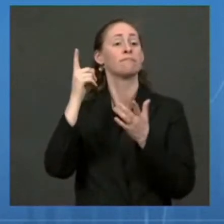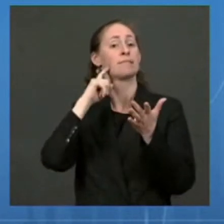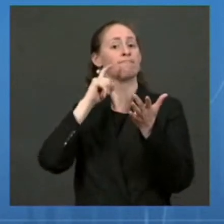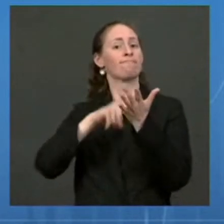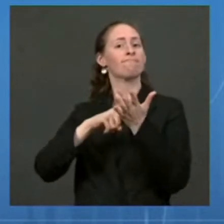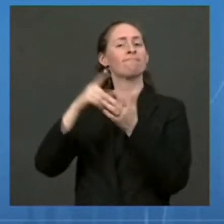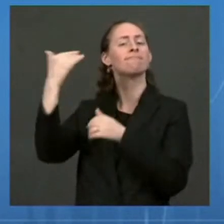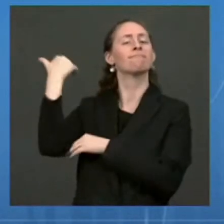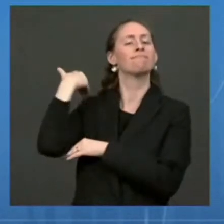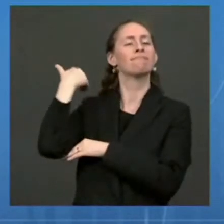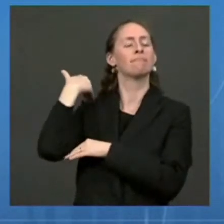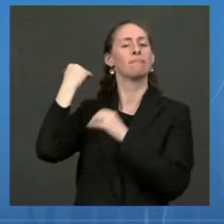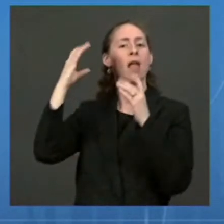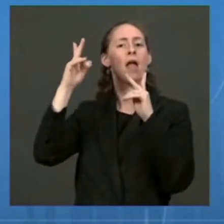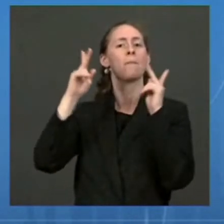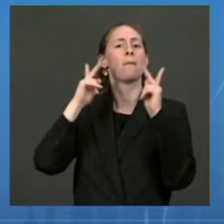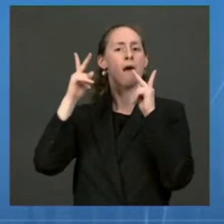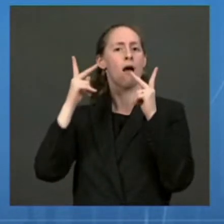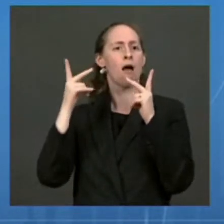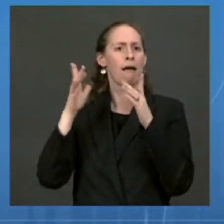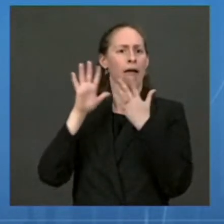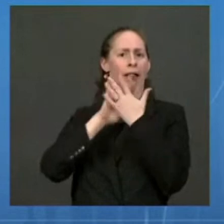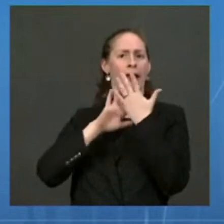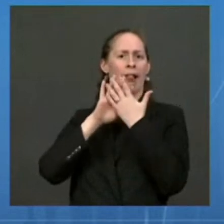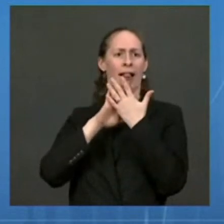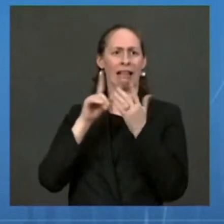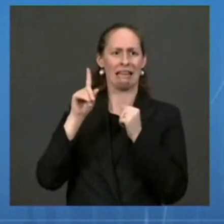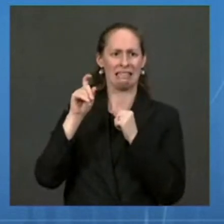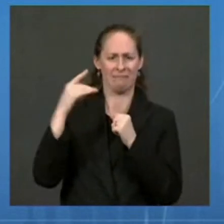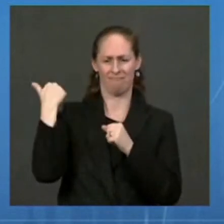IS HAVE OUTSTANDING QUESTIONS. AS WE HAVE SEEN WITH ADULT,